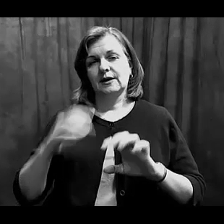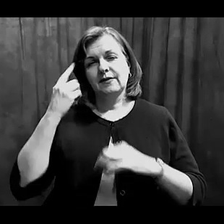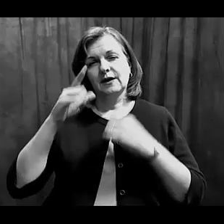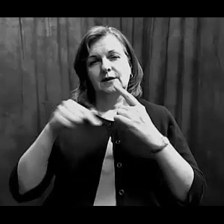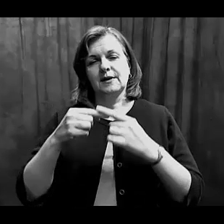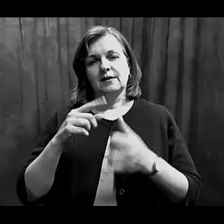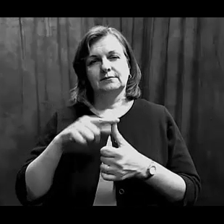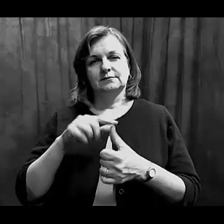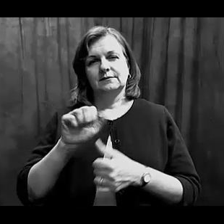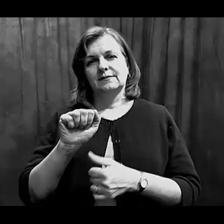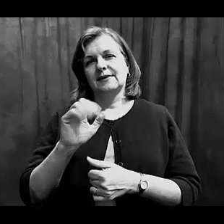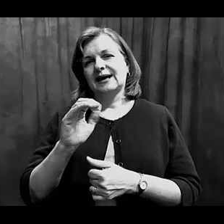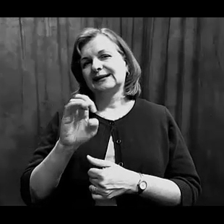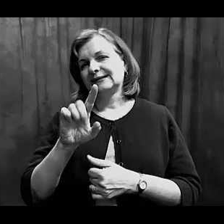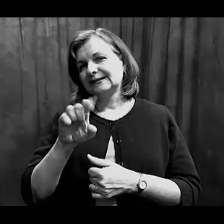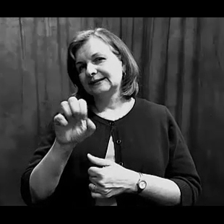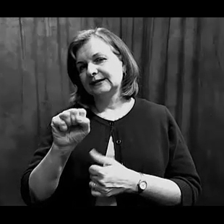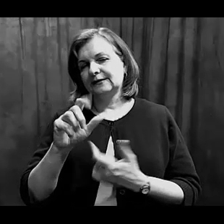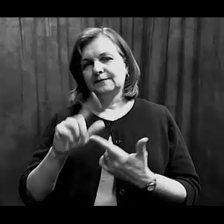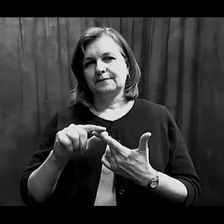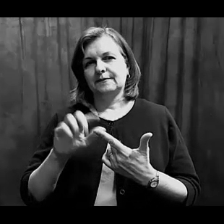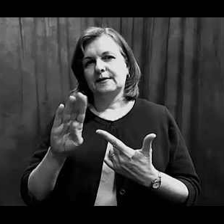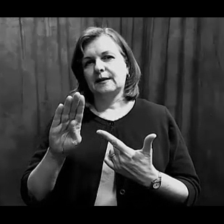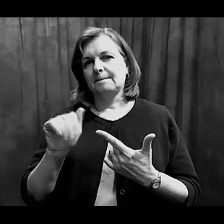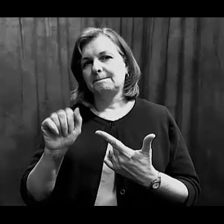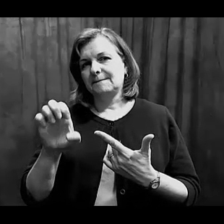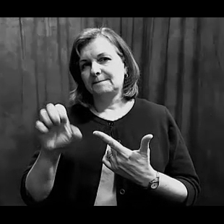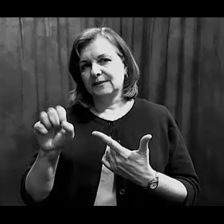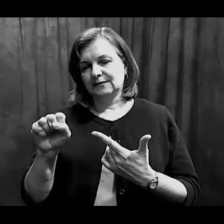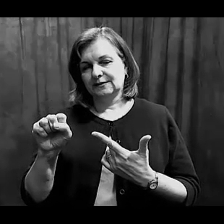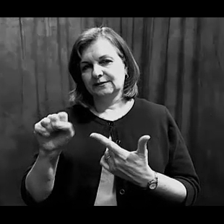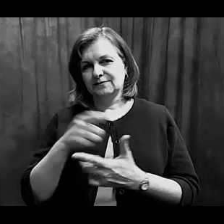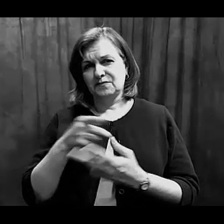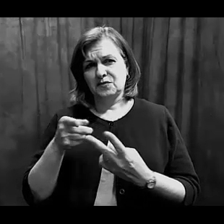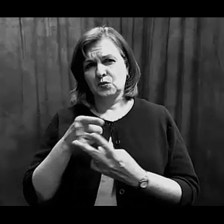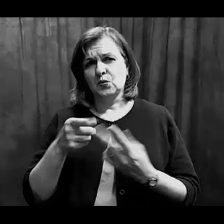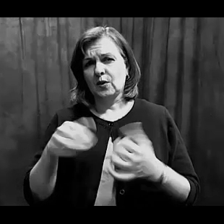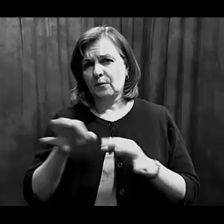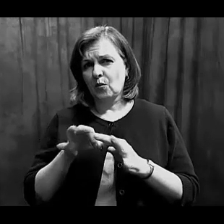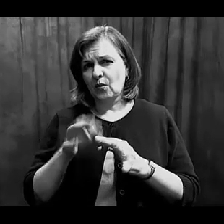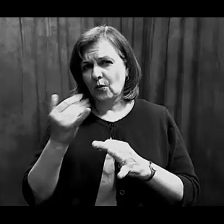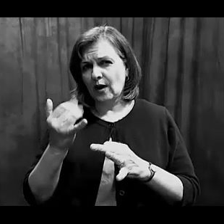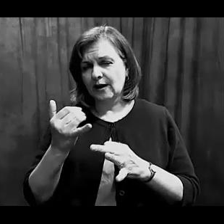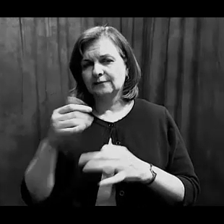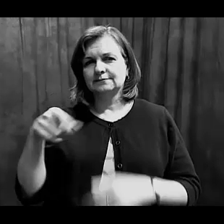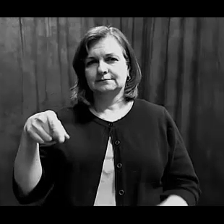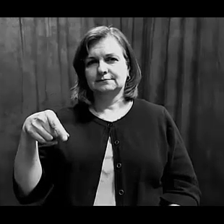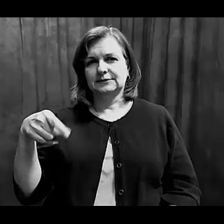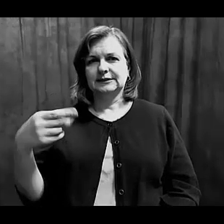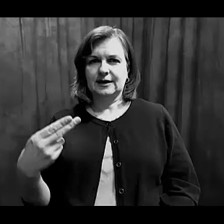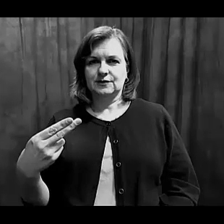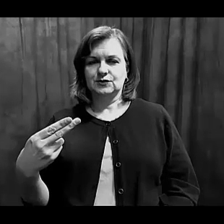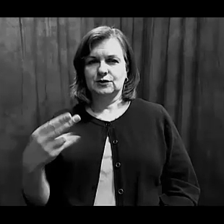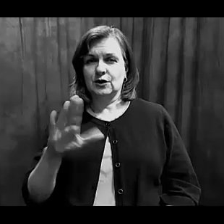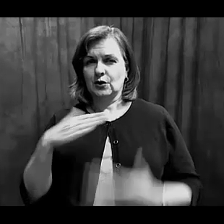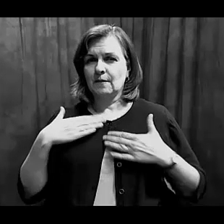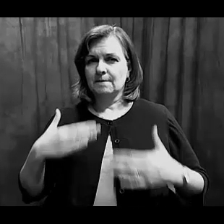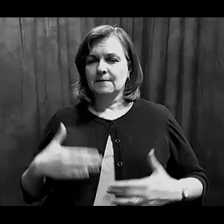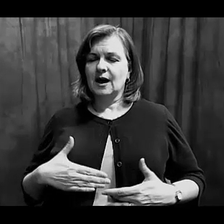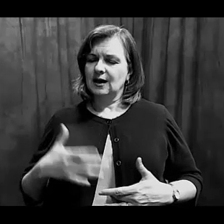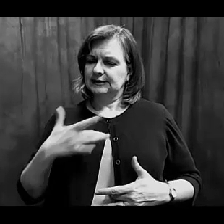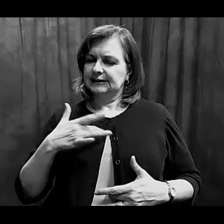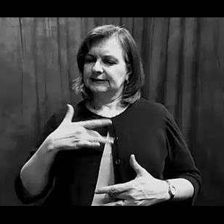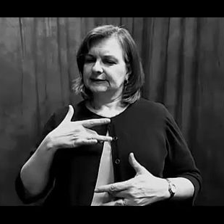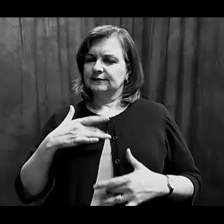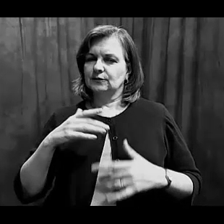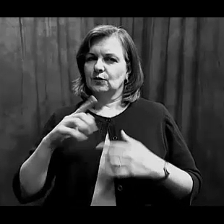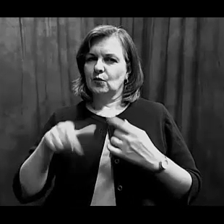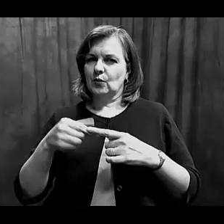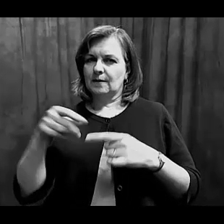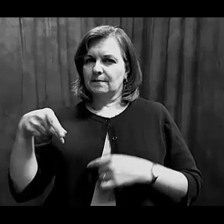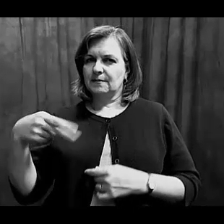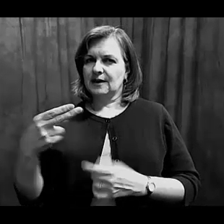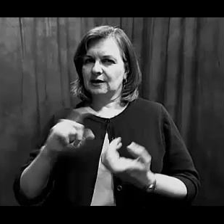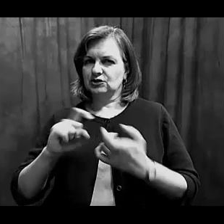associated with chemistry for now is thinking about acids and bases and the reason this is so important is because of pH your body is